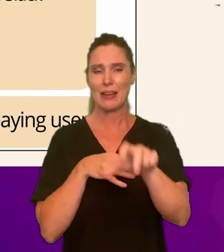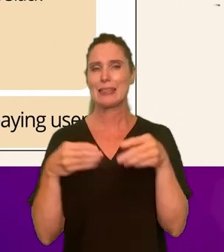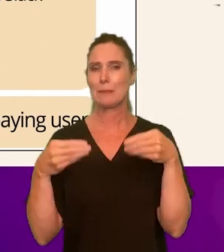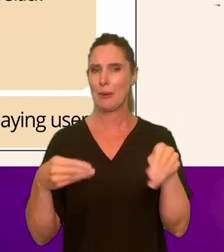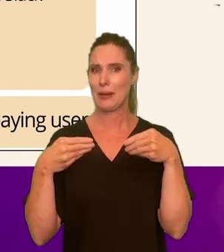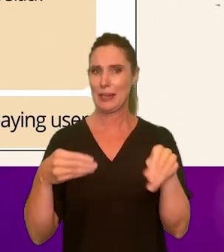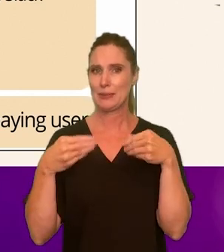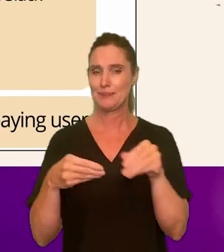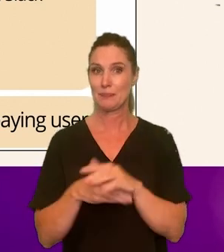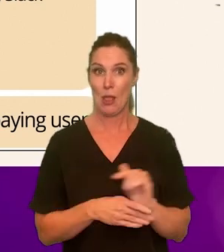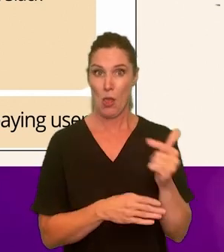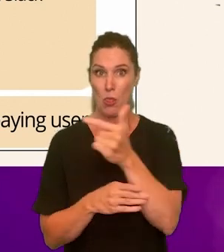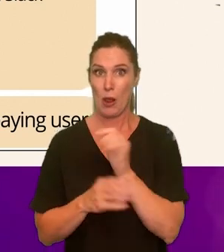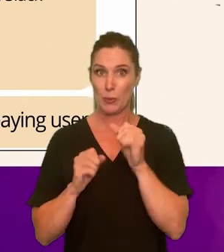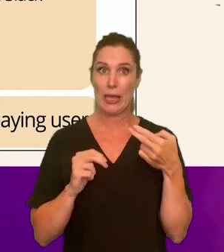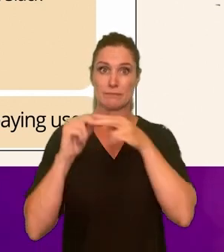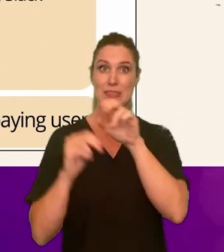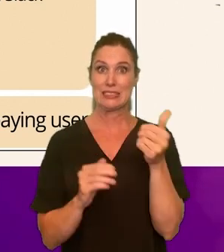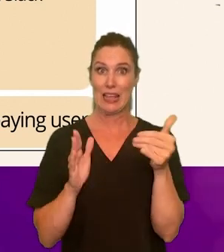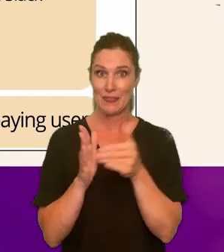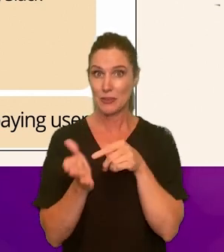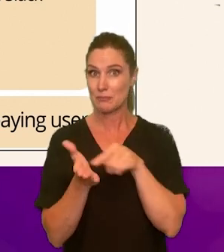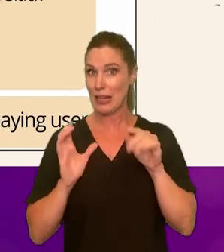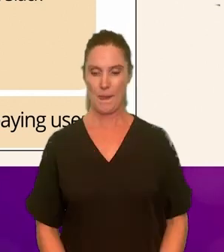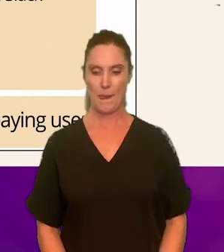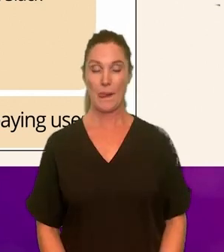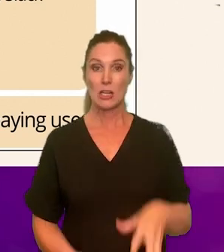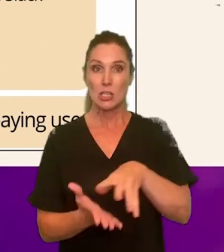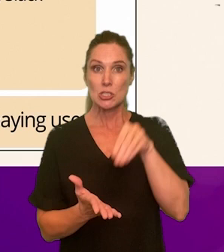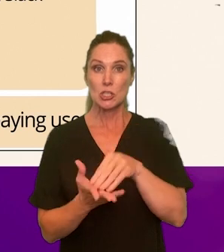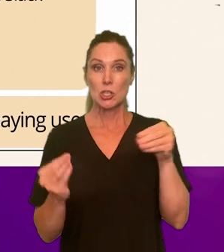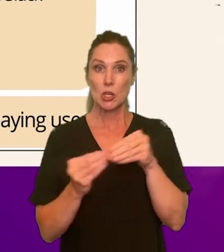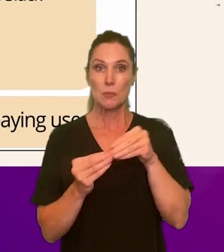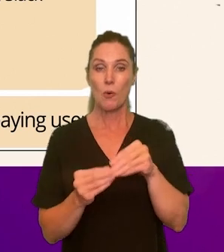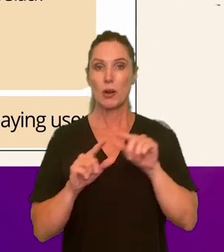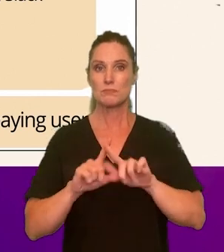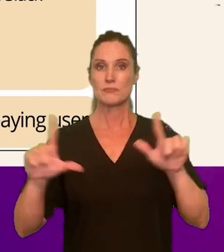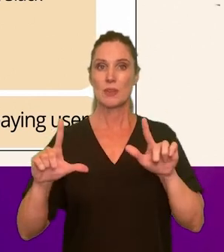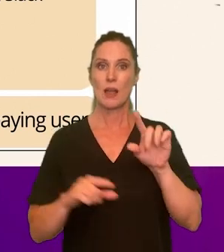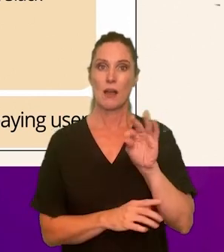The round will allow us to grow to 10,000 paying customers. To learn more, visit focusbear.io/invest